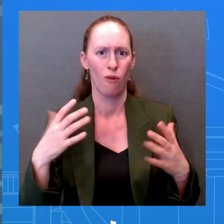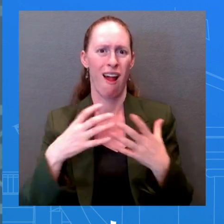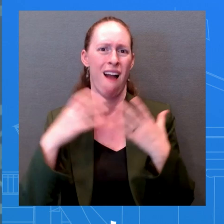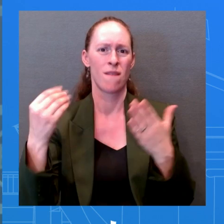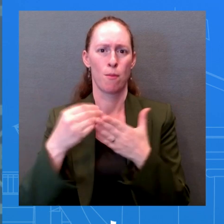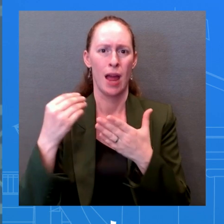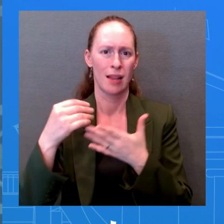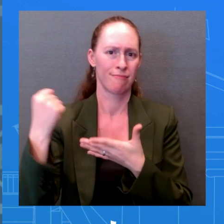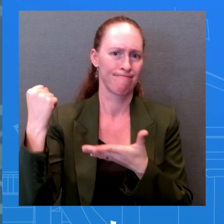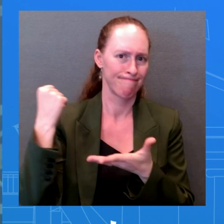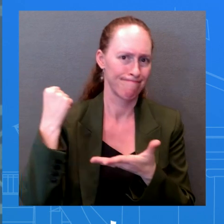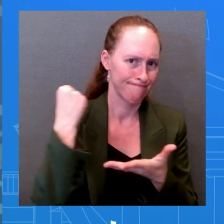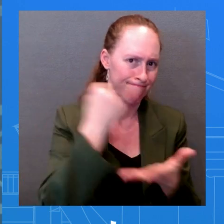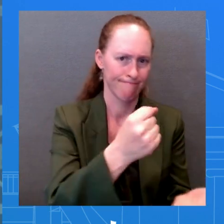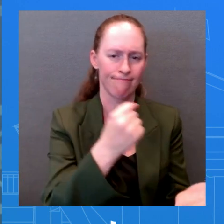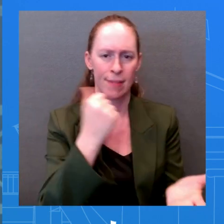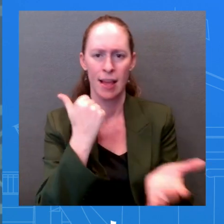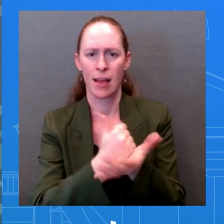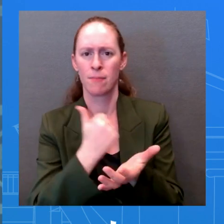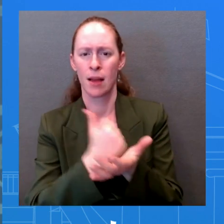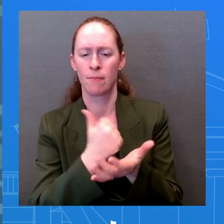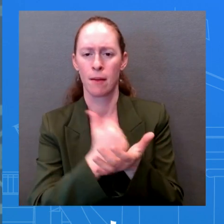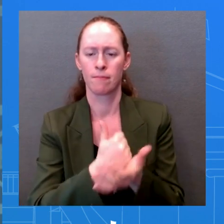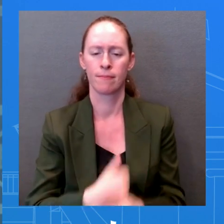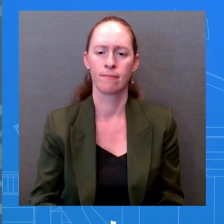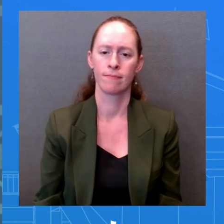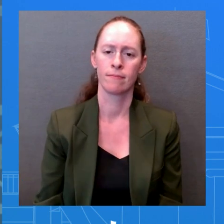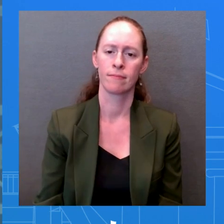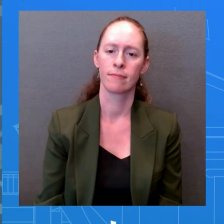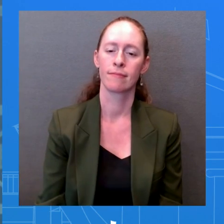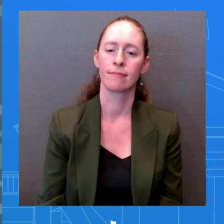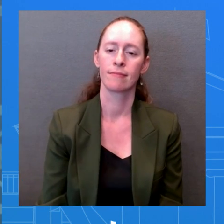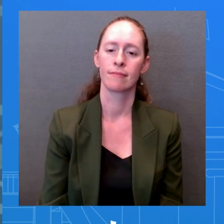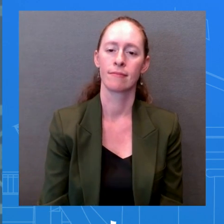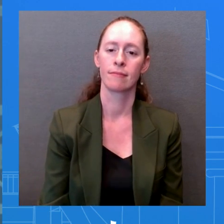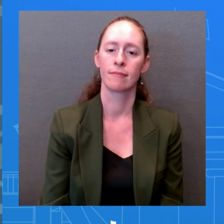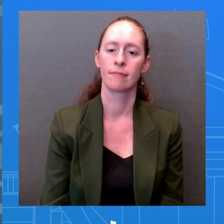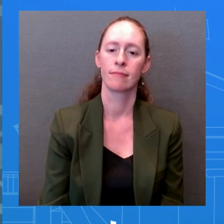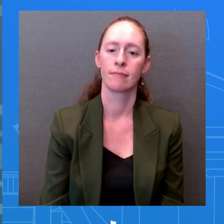41,200 kitchen seats; 1,500 rolls of plastic sheeting;